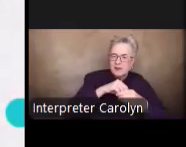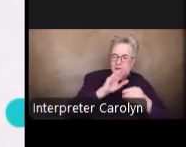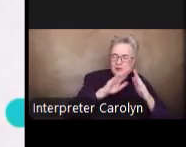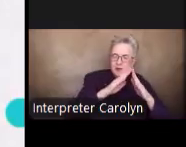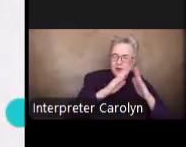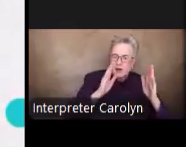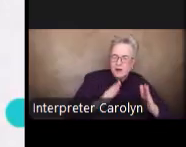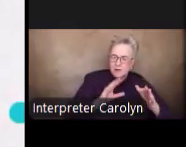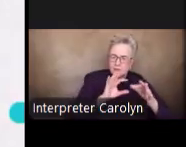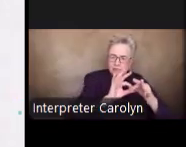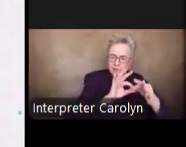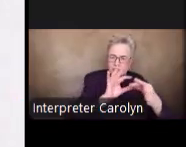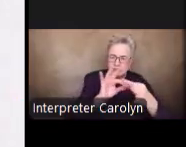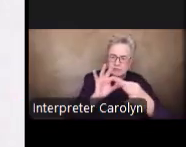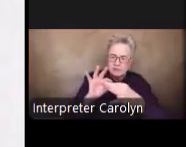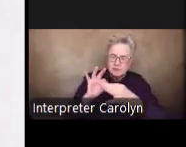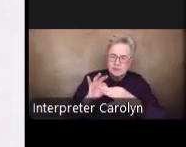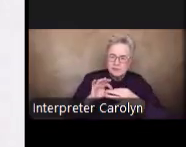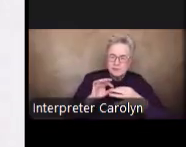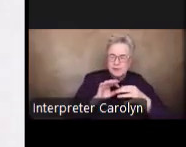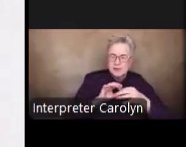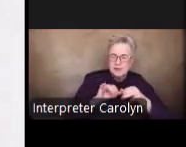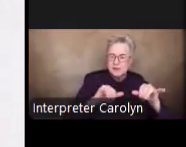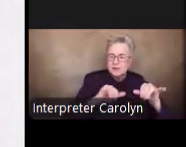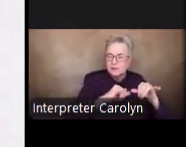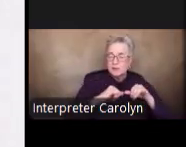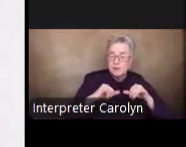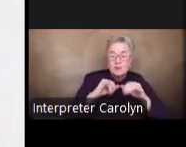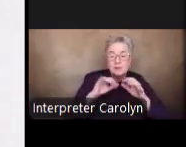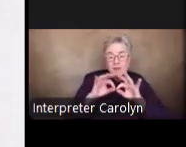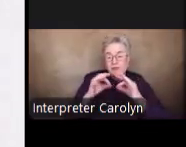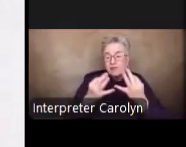which also leads to families don't need 12 different